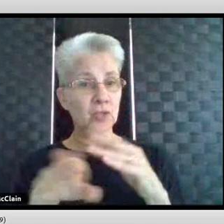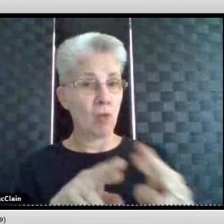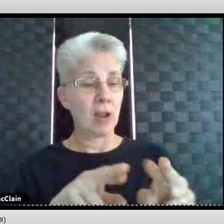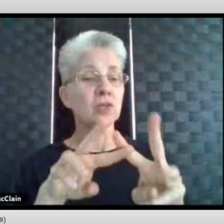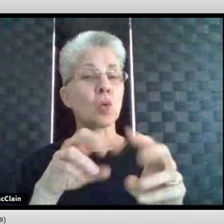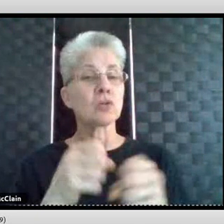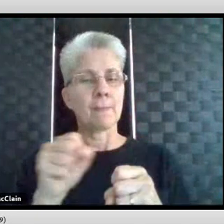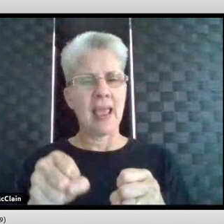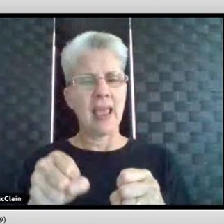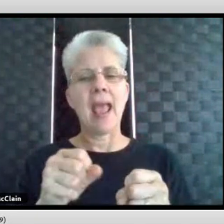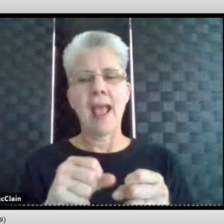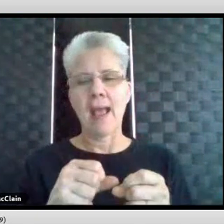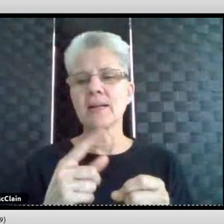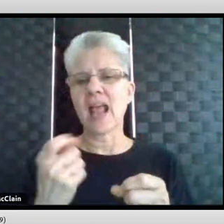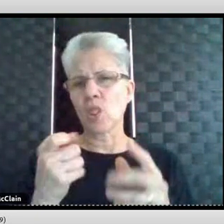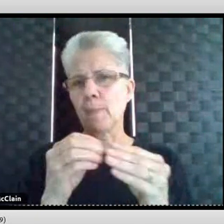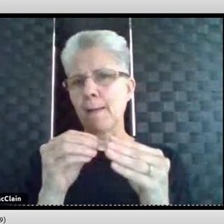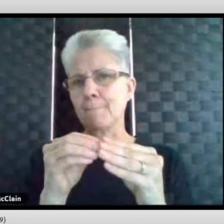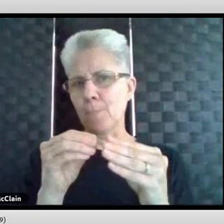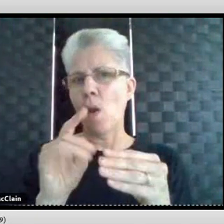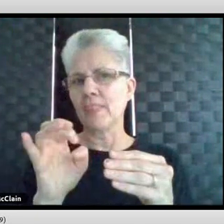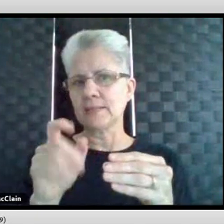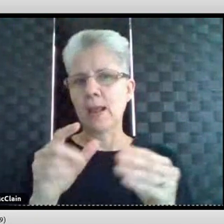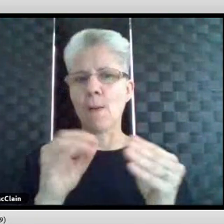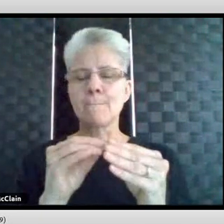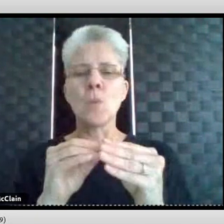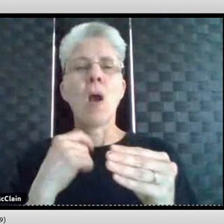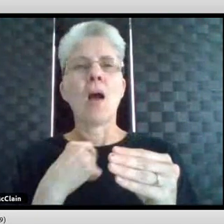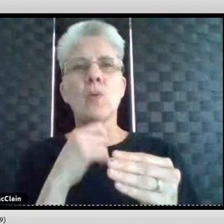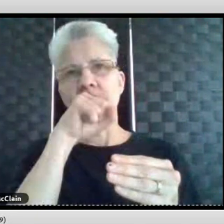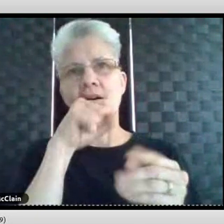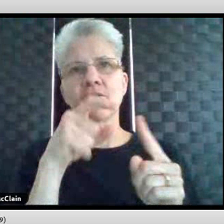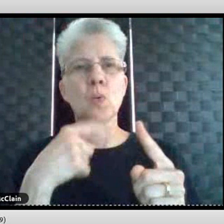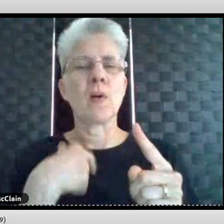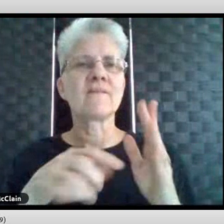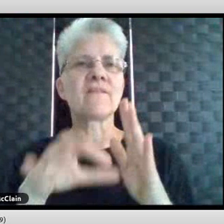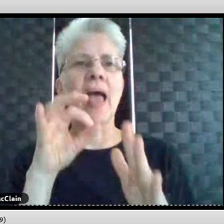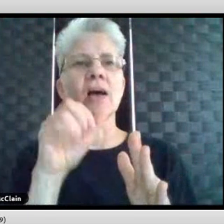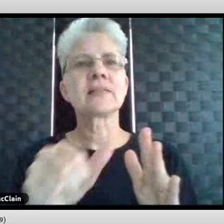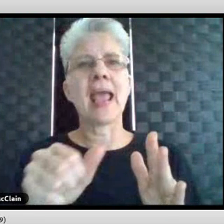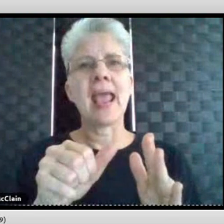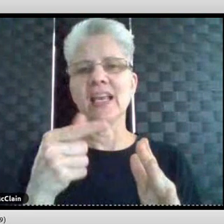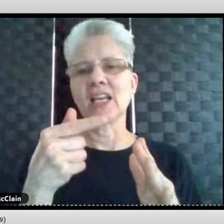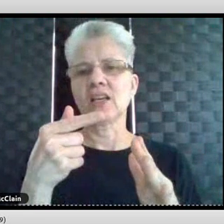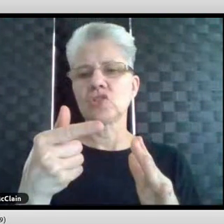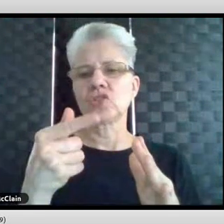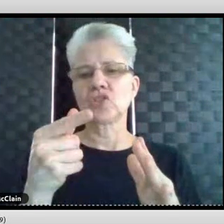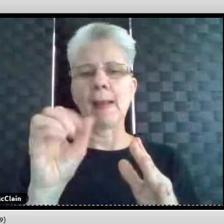Okay, let's go a little father out on the tail. I would have loved to have found a GMAT, G-M-A-T,